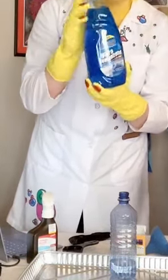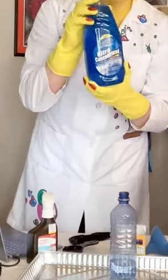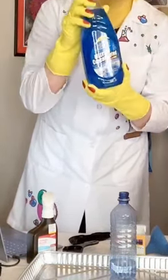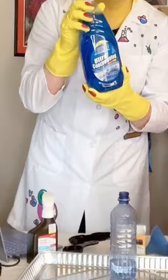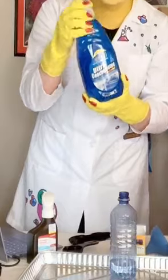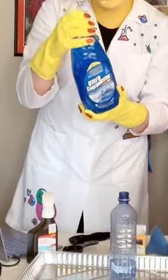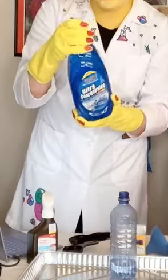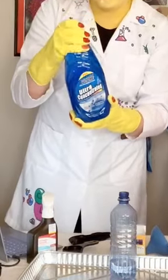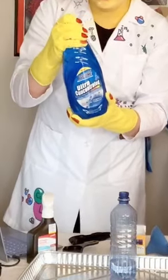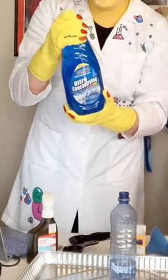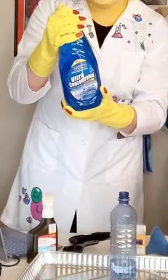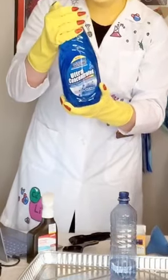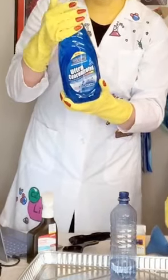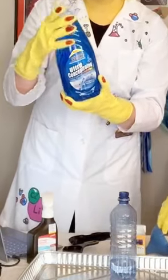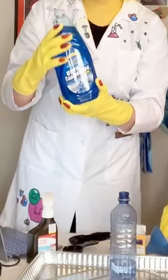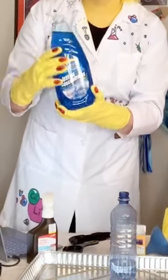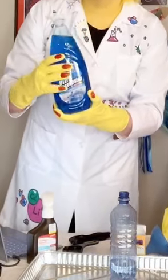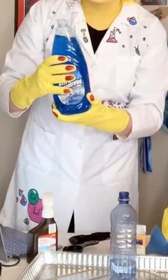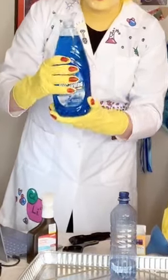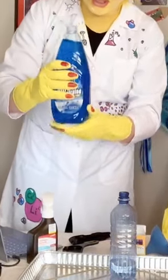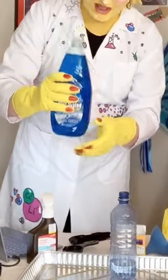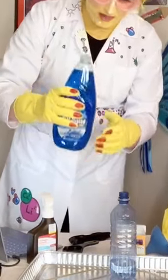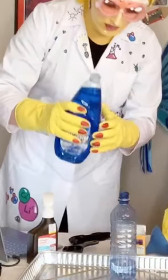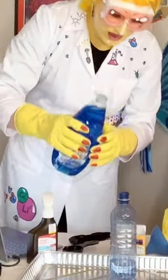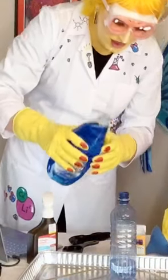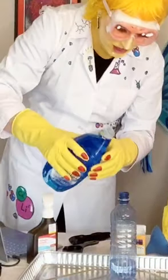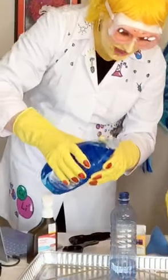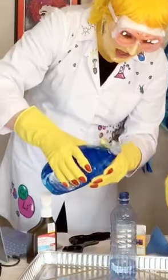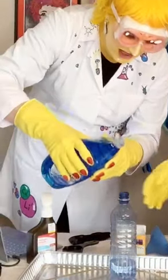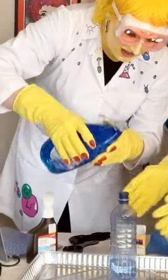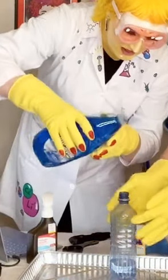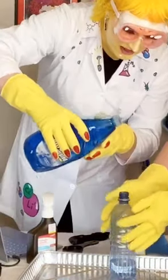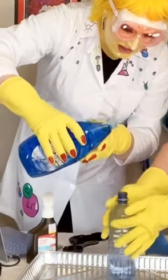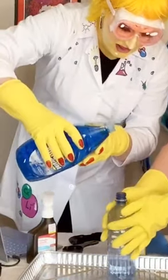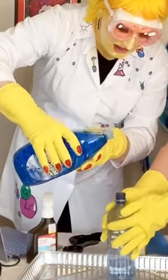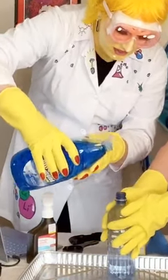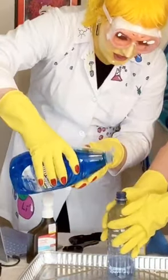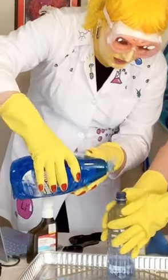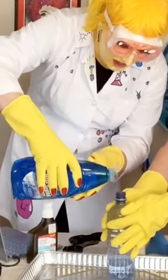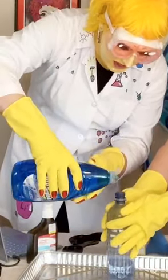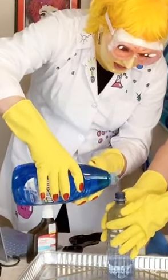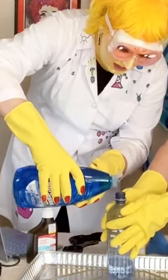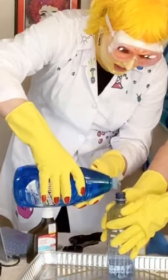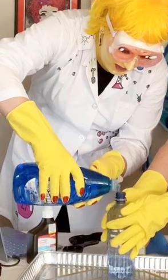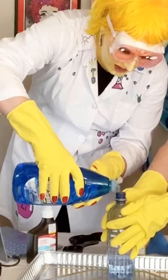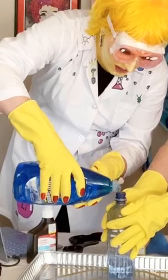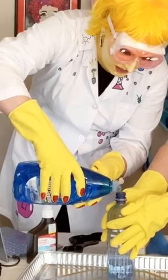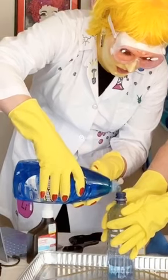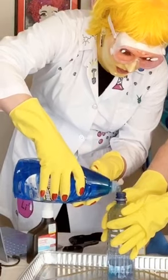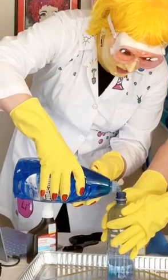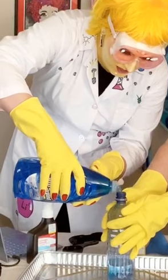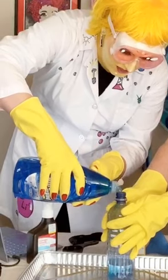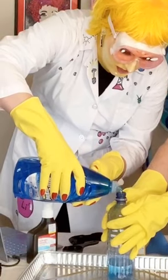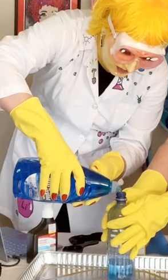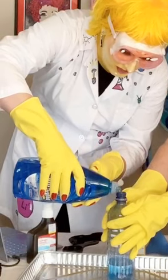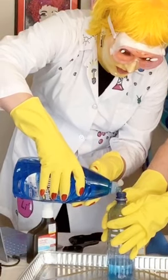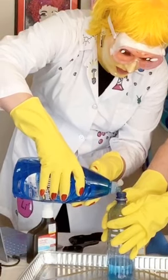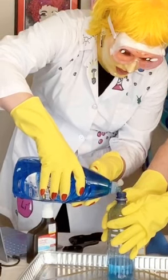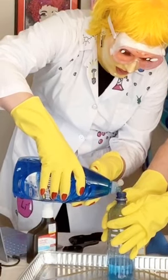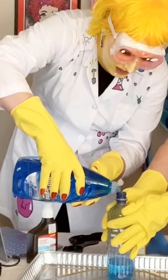have to put some dish soap in. So, you don't even have to put that much in. But we're going to do, like, a little squirt. Here we go. Squirt, squirt, squirt, squirt, squirt.